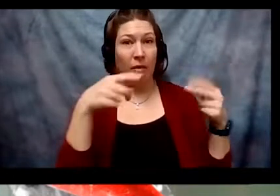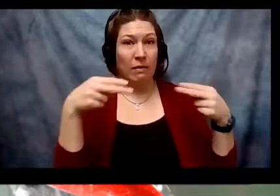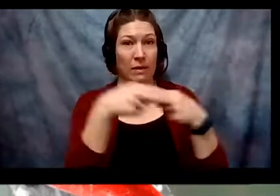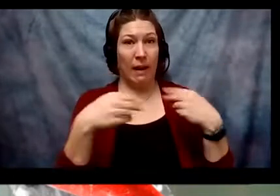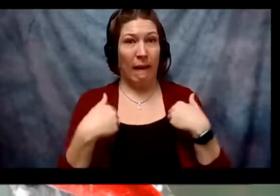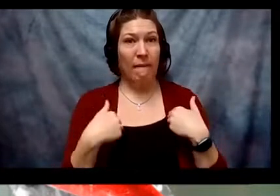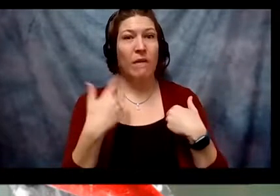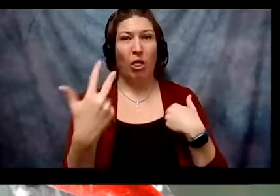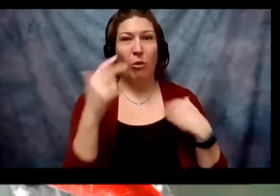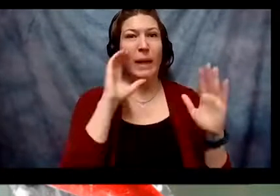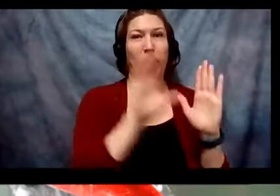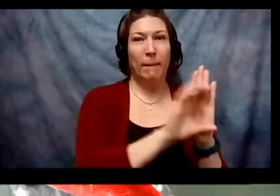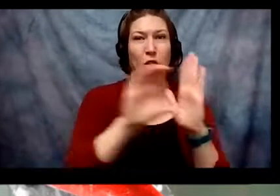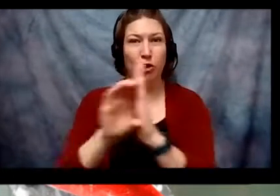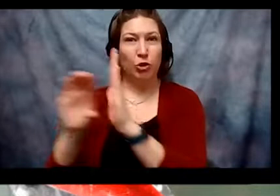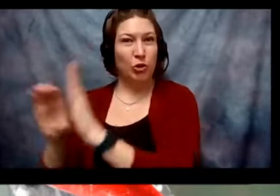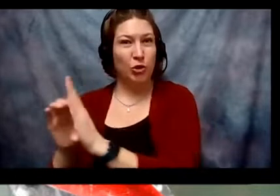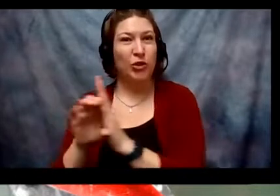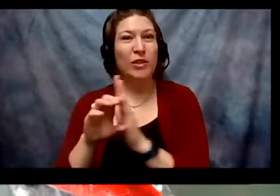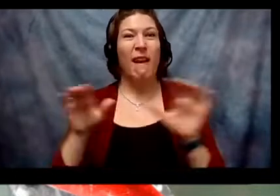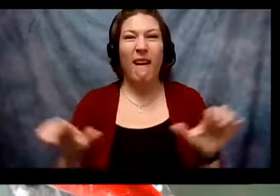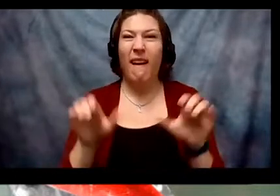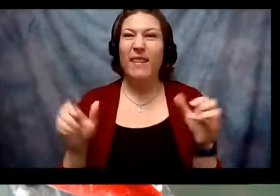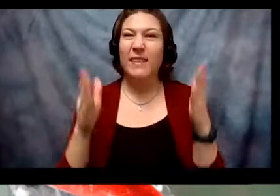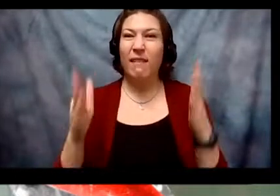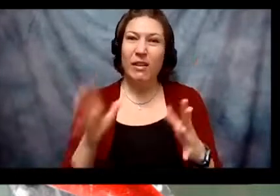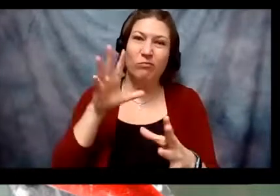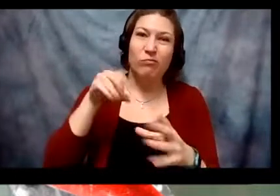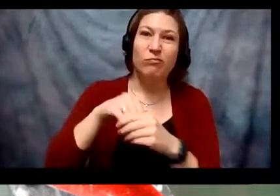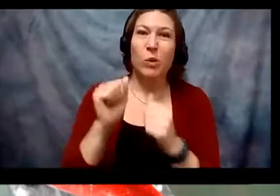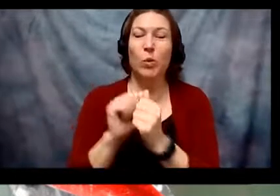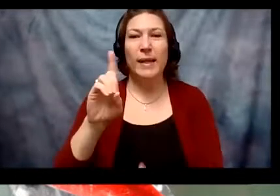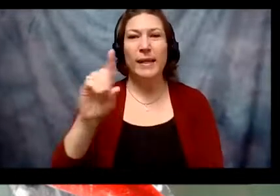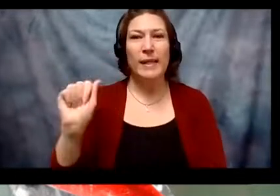activists participating in disability rights rallies.